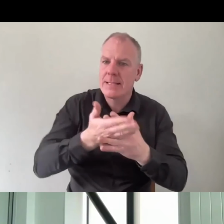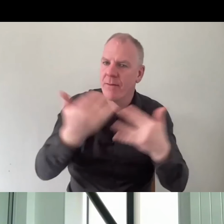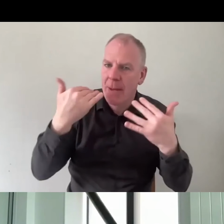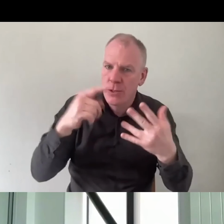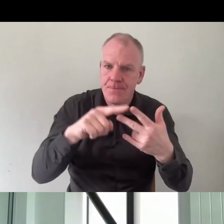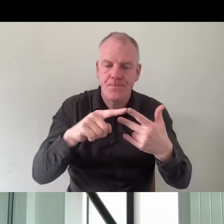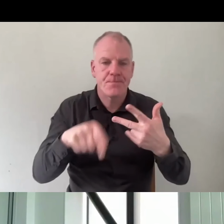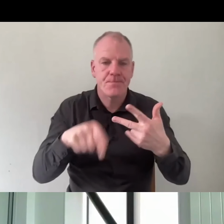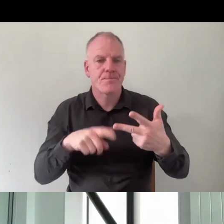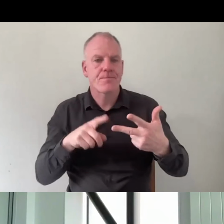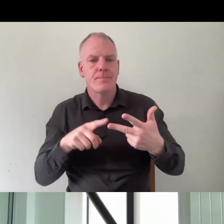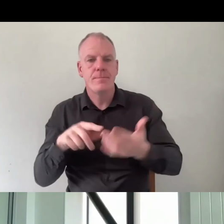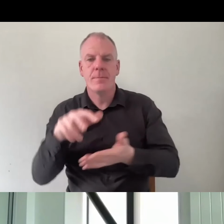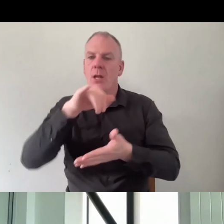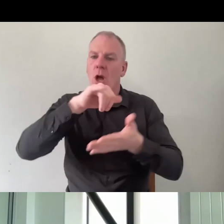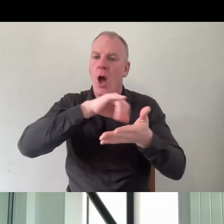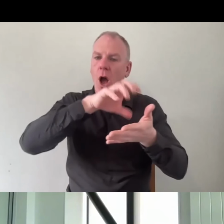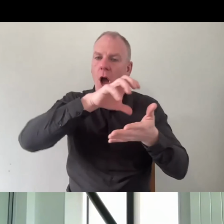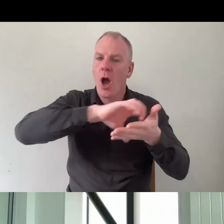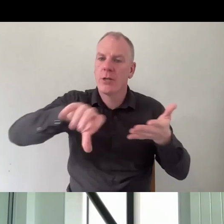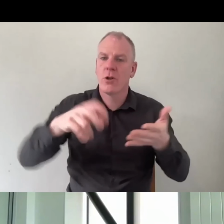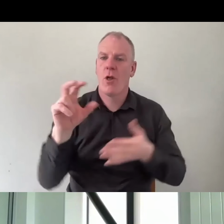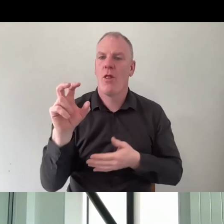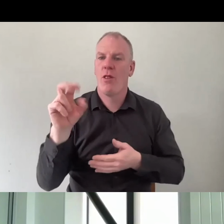and Article 30 on participation in cultural life.